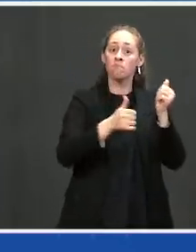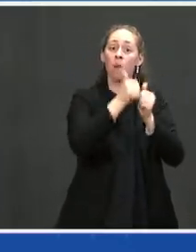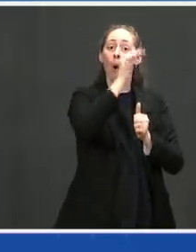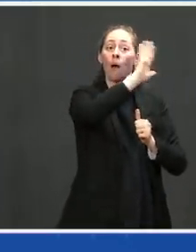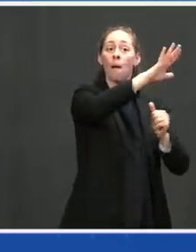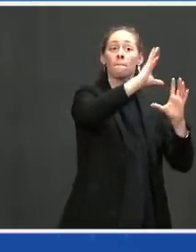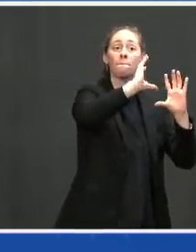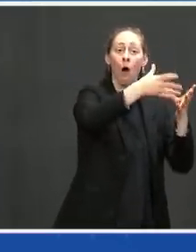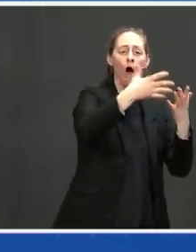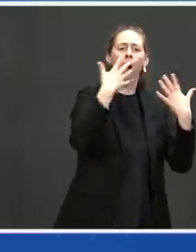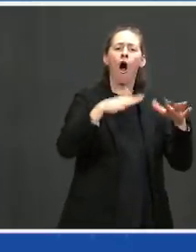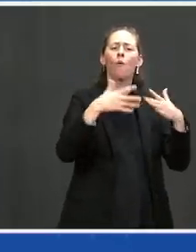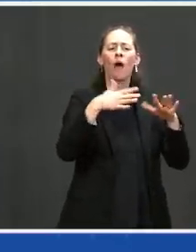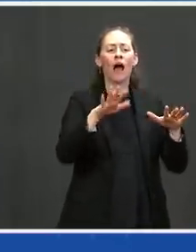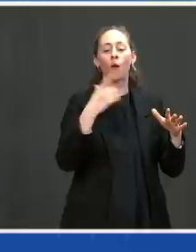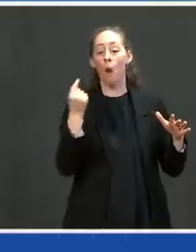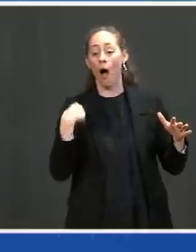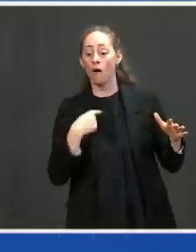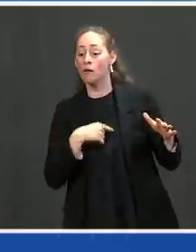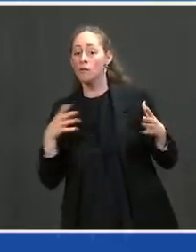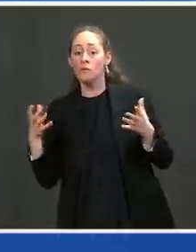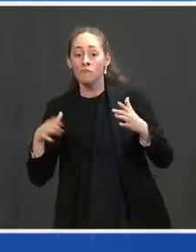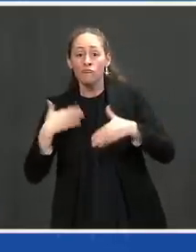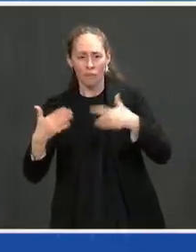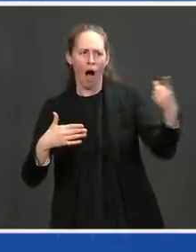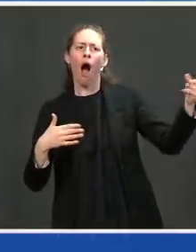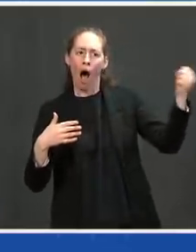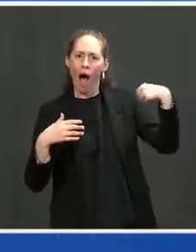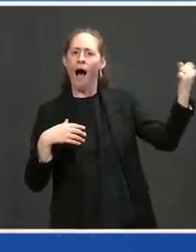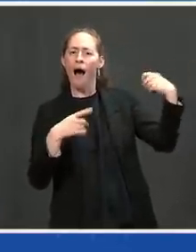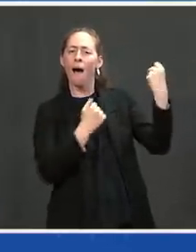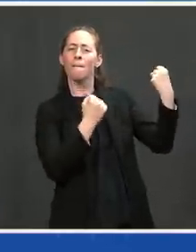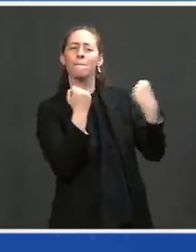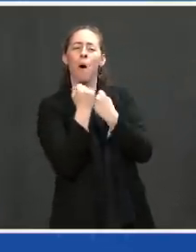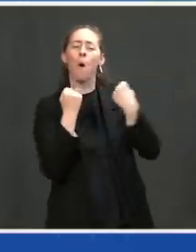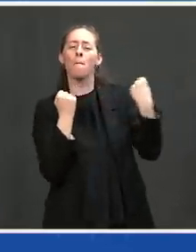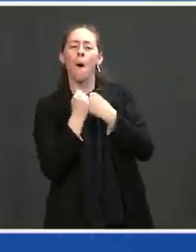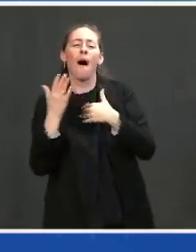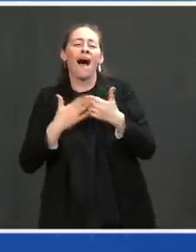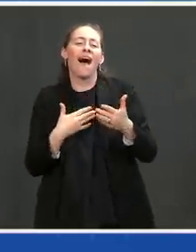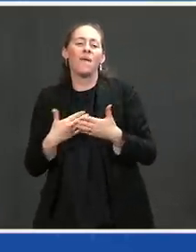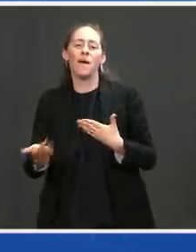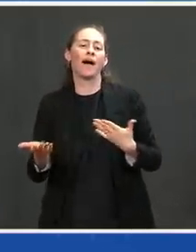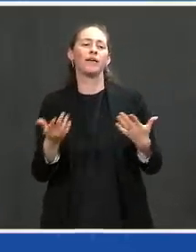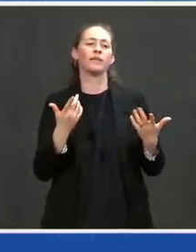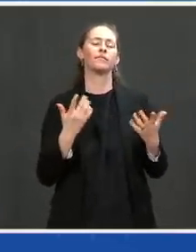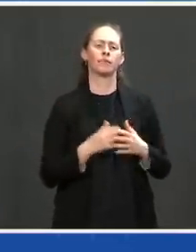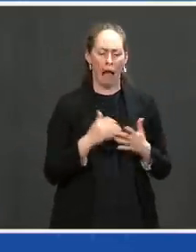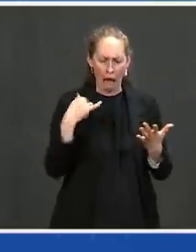Okay. Where am I here? Let me see. Kaitlan.